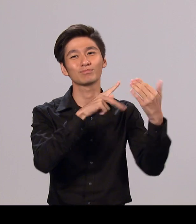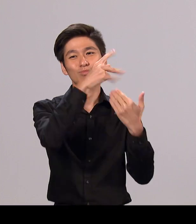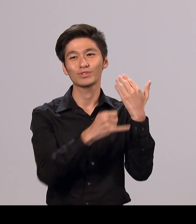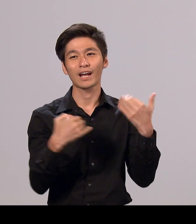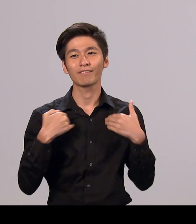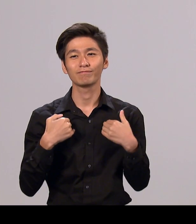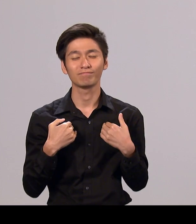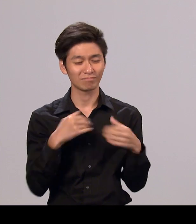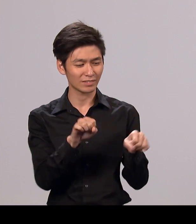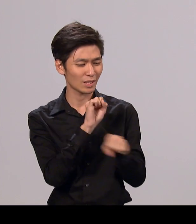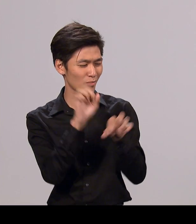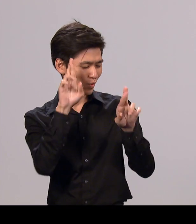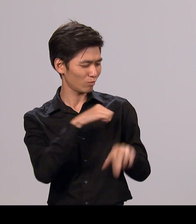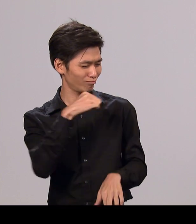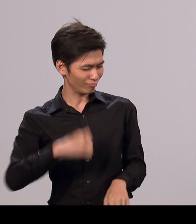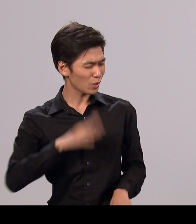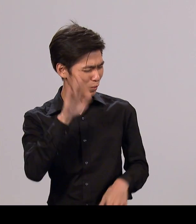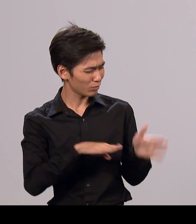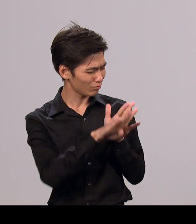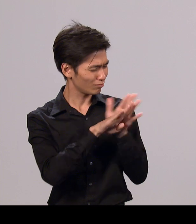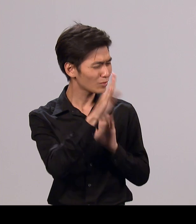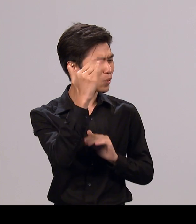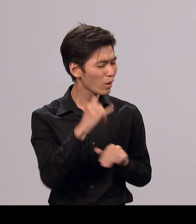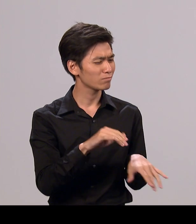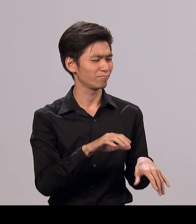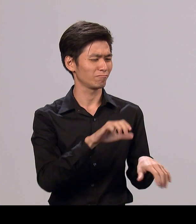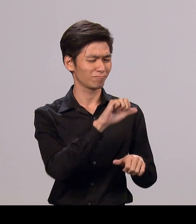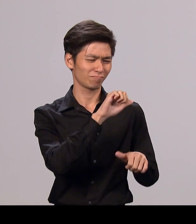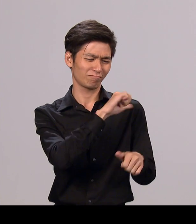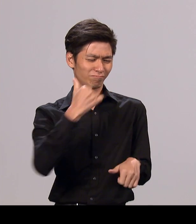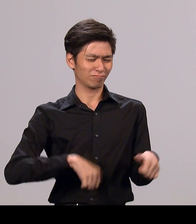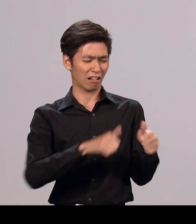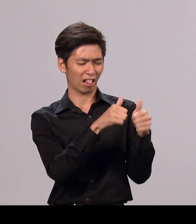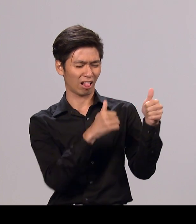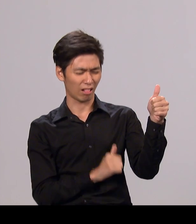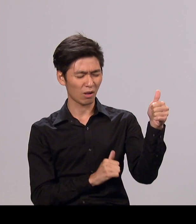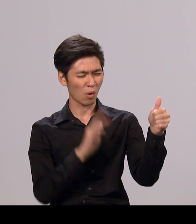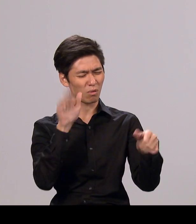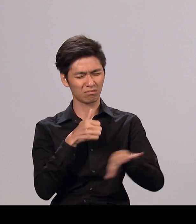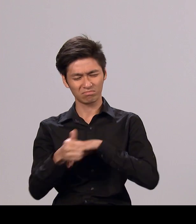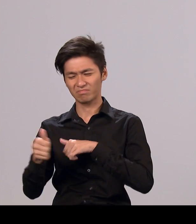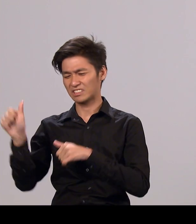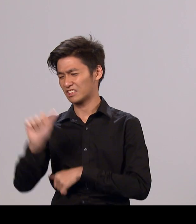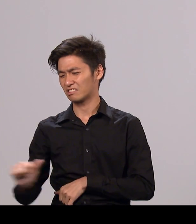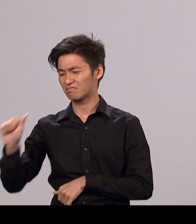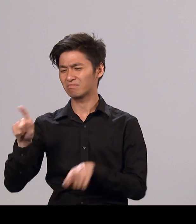Because an unstable and backward China will cause Asia great trouble, as happened in the 1950s and 1960s.